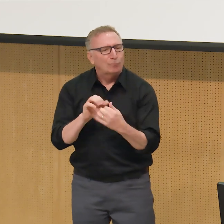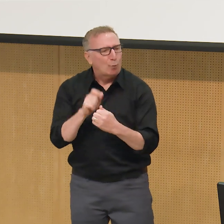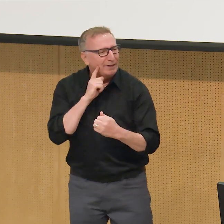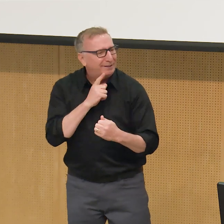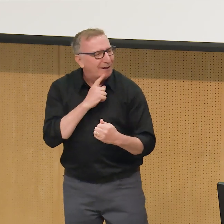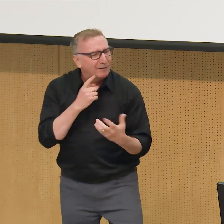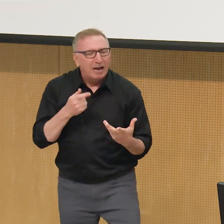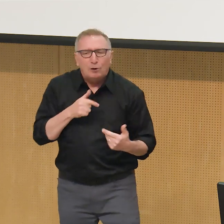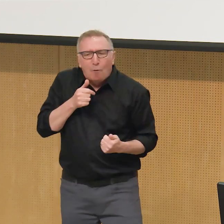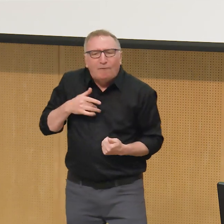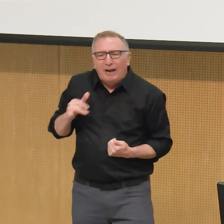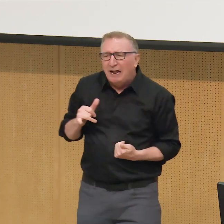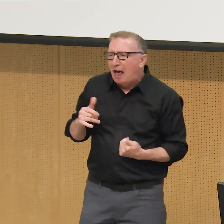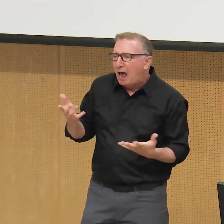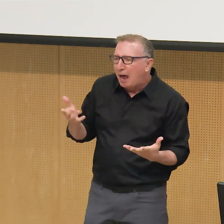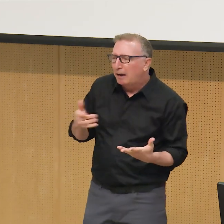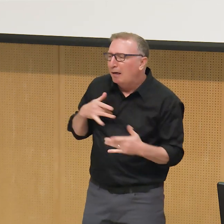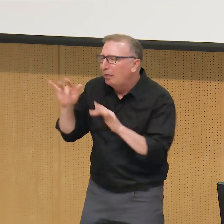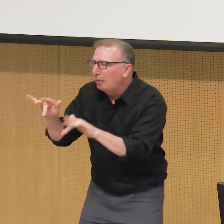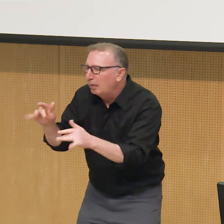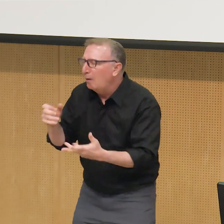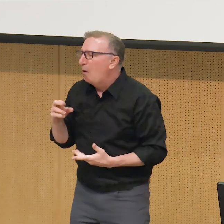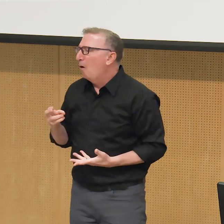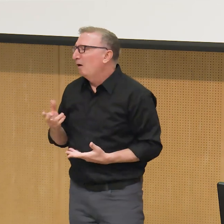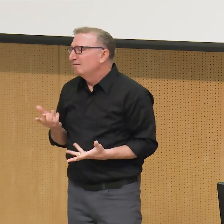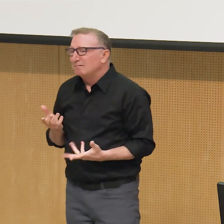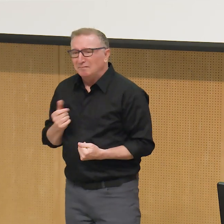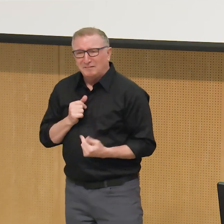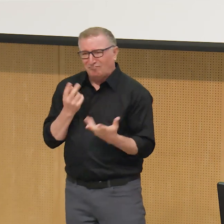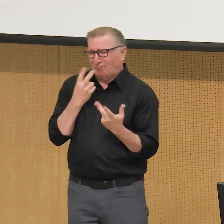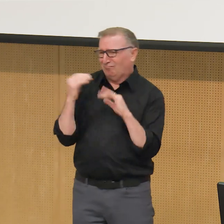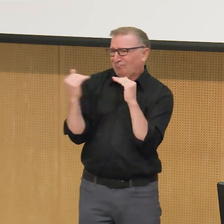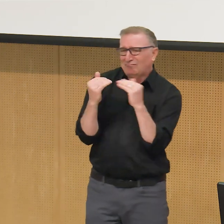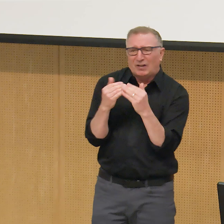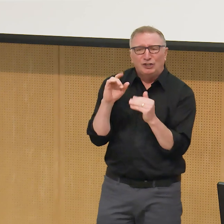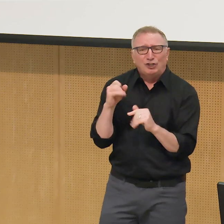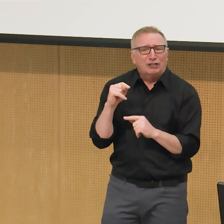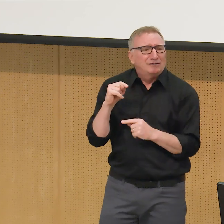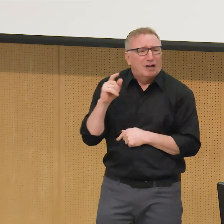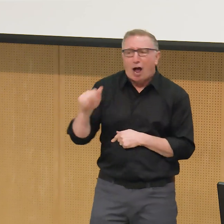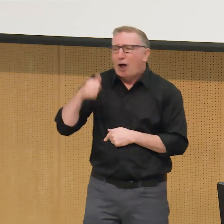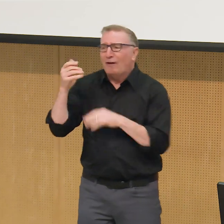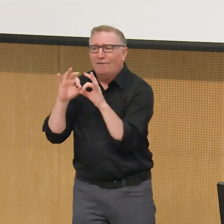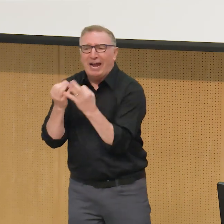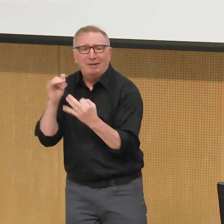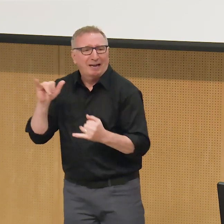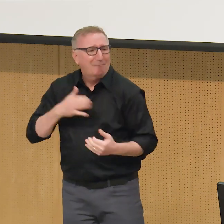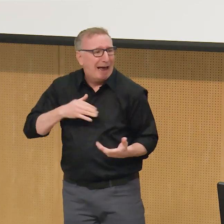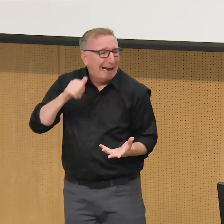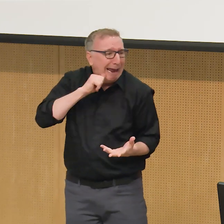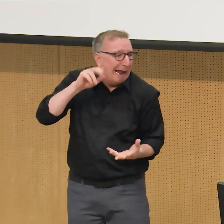I always had a really good relationship with Deaf people. I never pitied them. I always felt that Deaf folks are equals and that